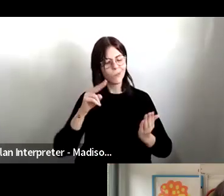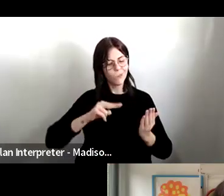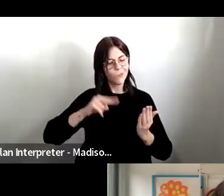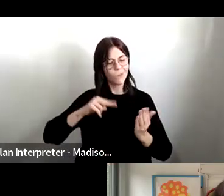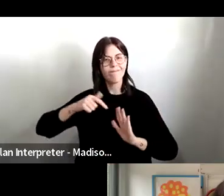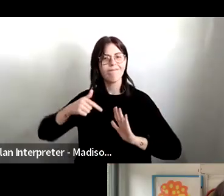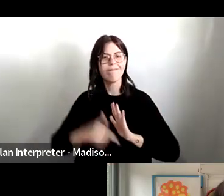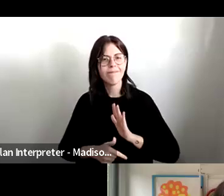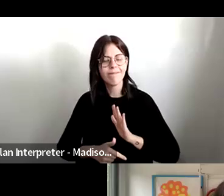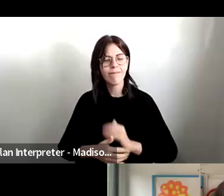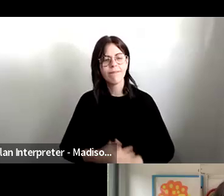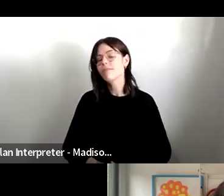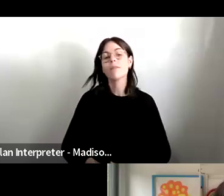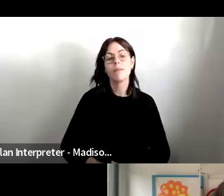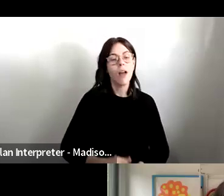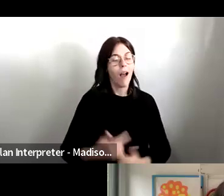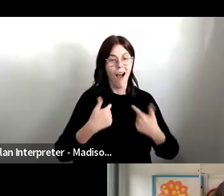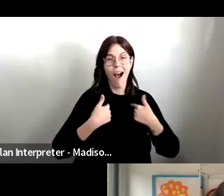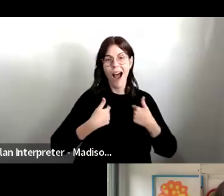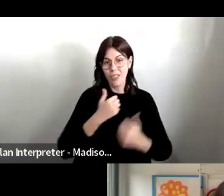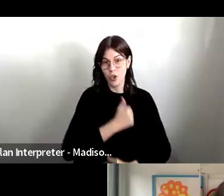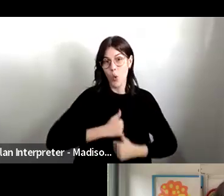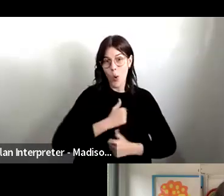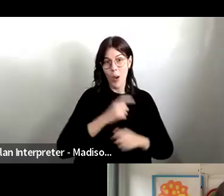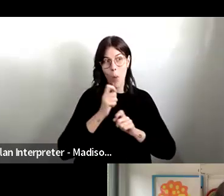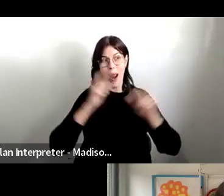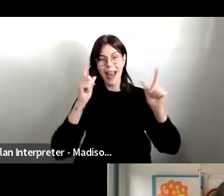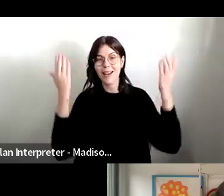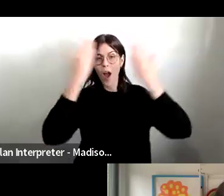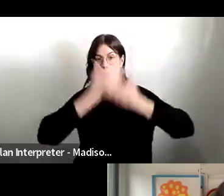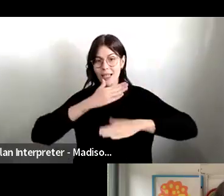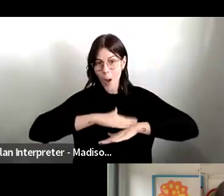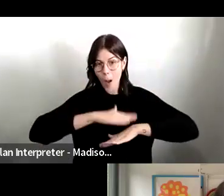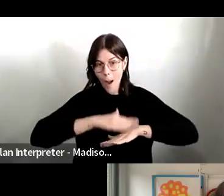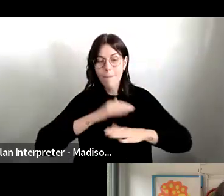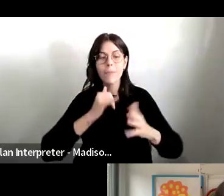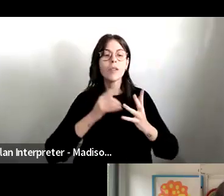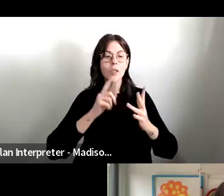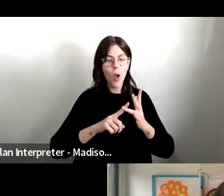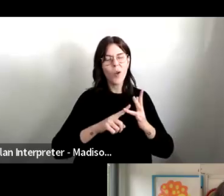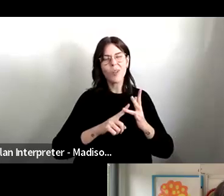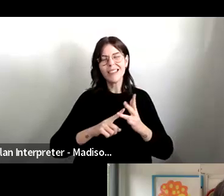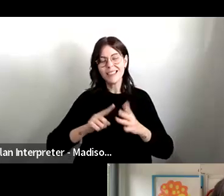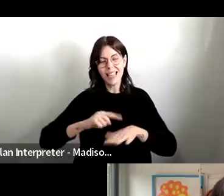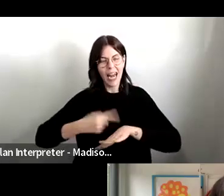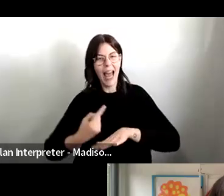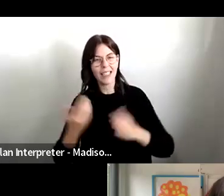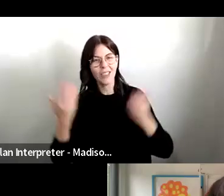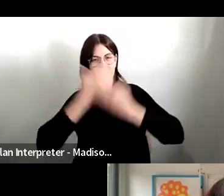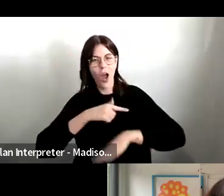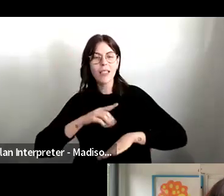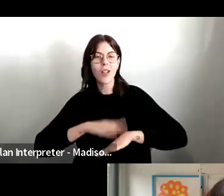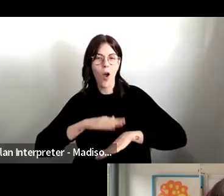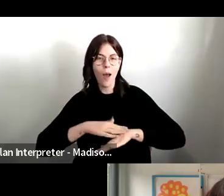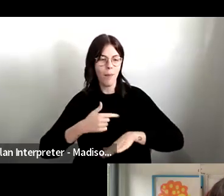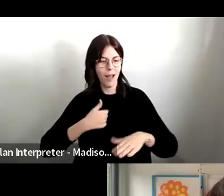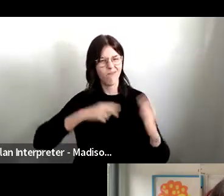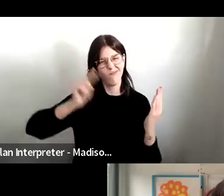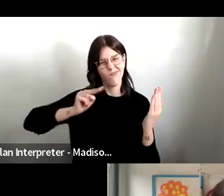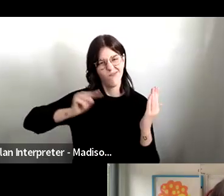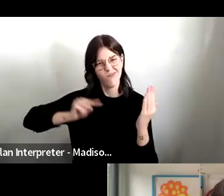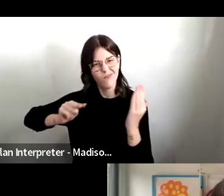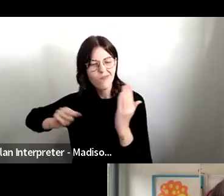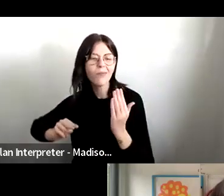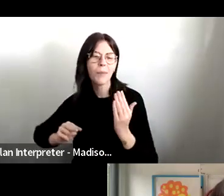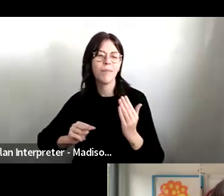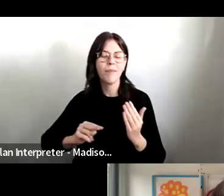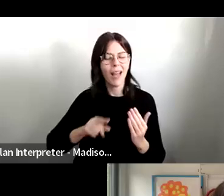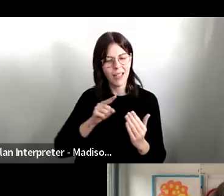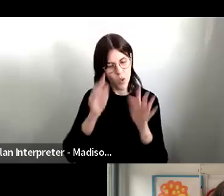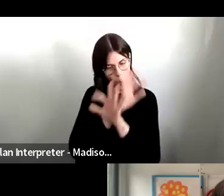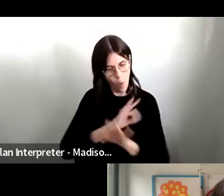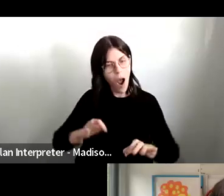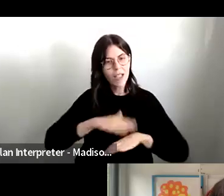I am a night owl -- so I tend to do things late at night. And using that window works well for